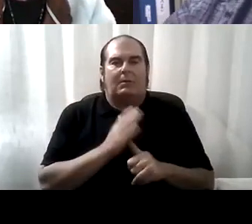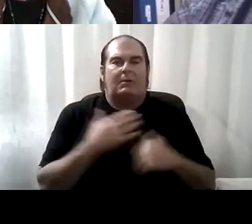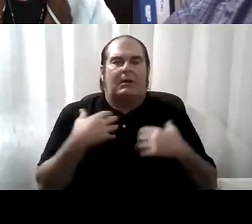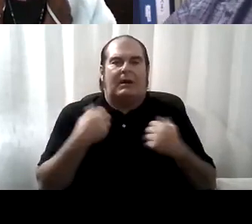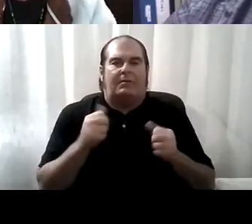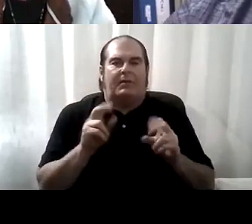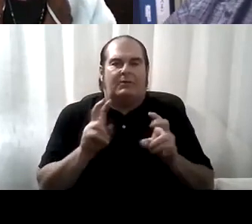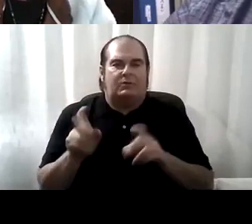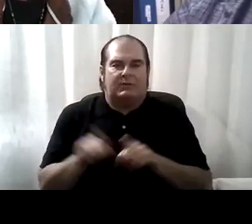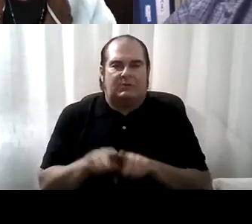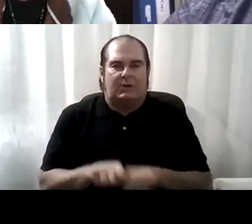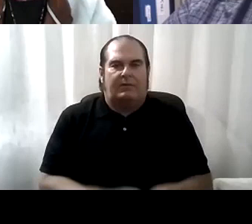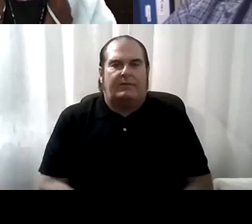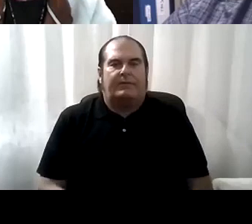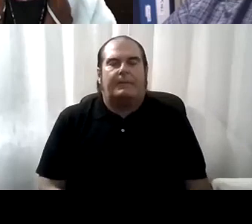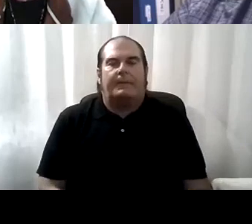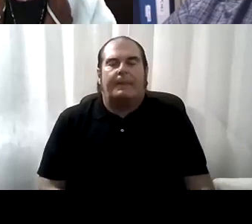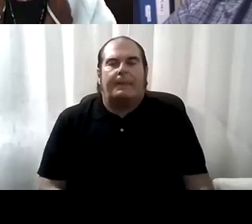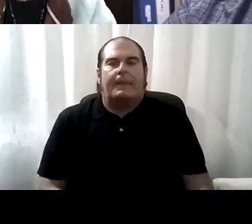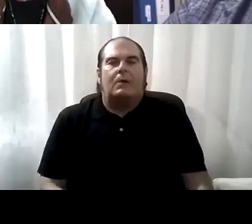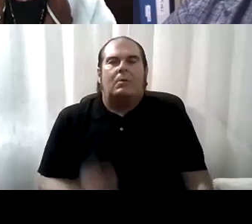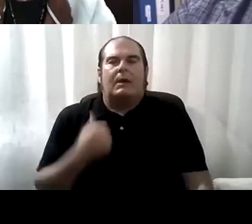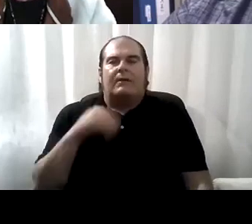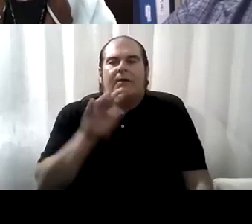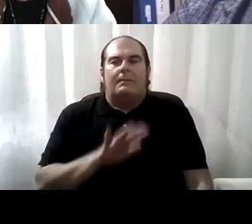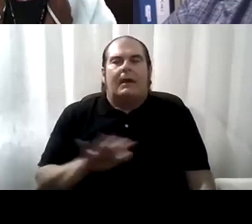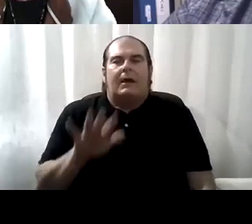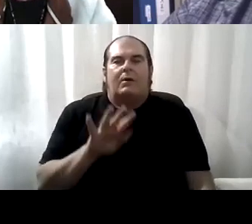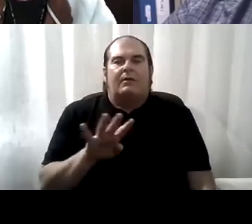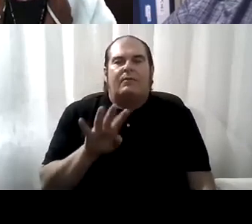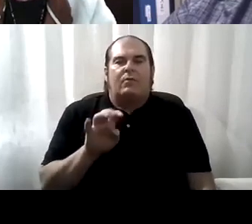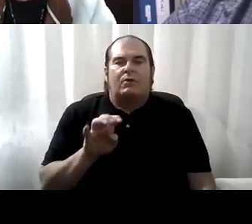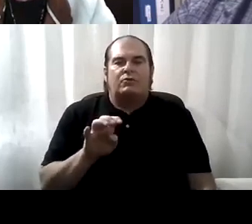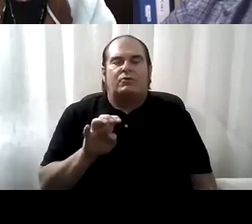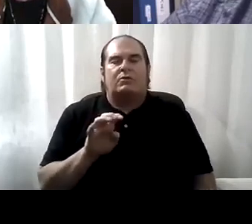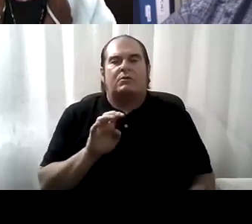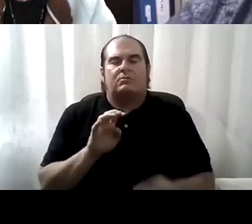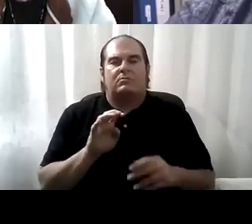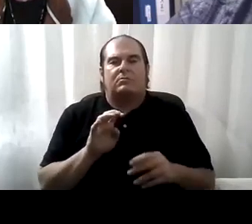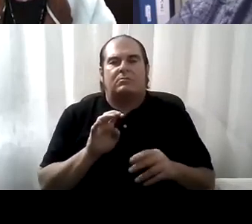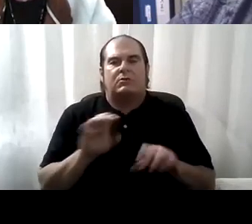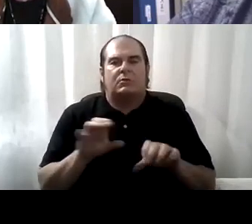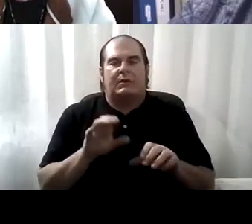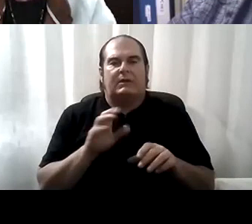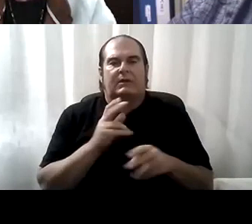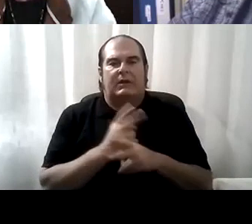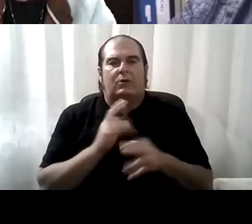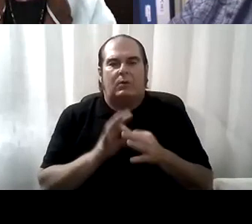We currently have about 400 enrolled in care coordination across three tiered service